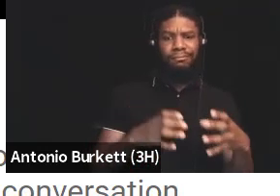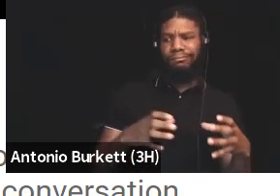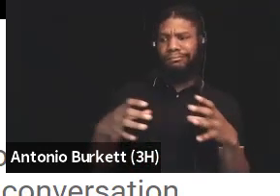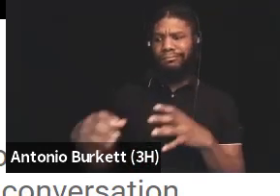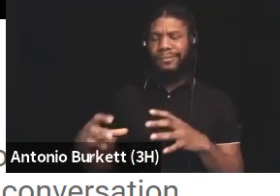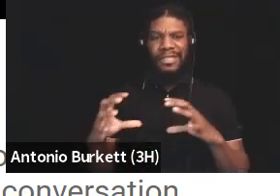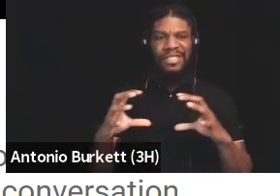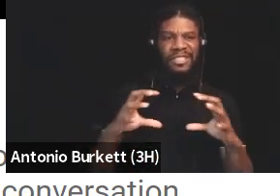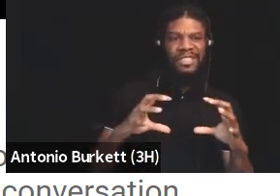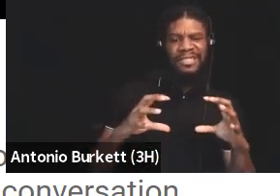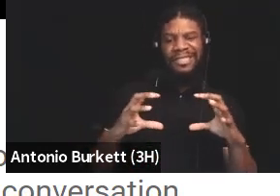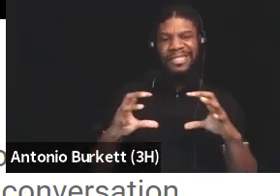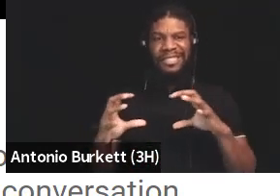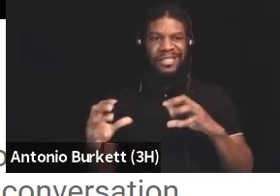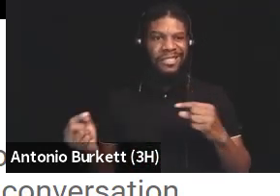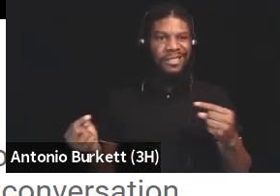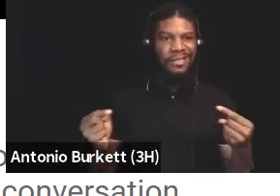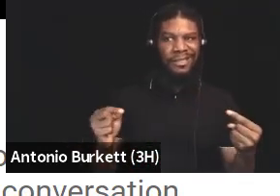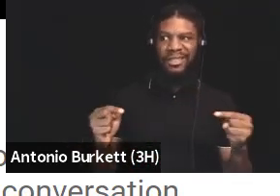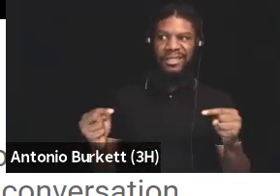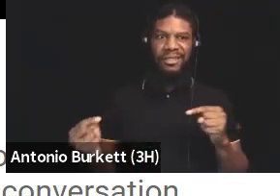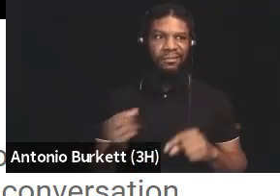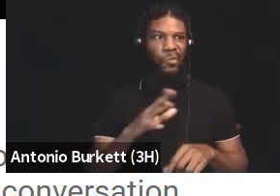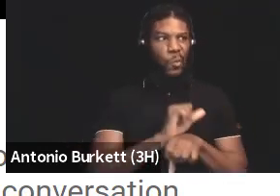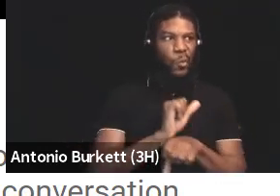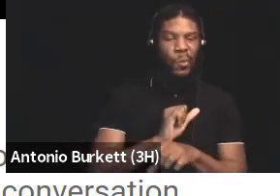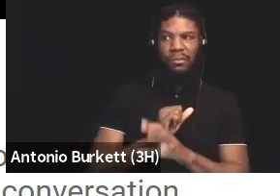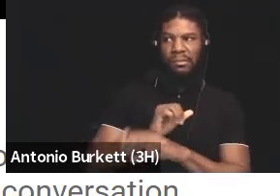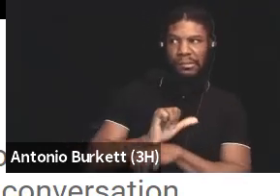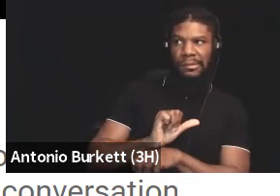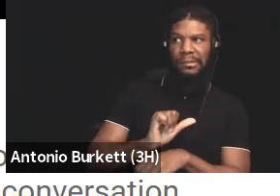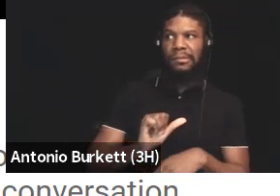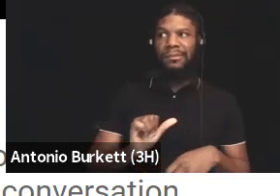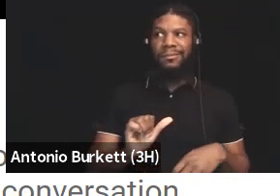kind of the work we do and it's student-facing, and then we have a separate center for excellence,